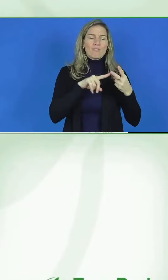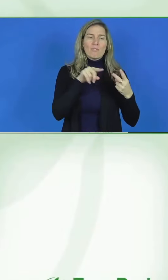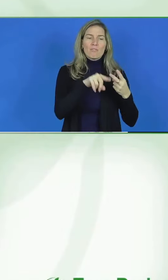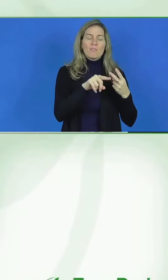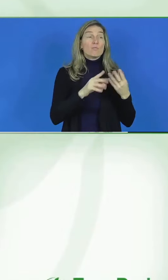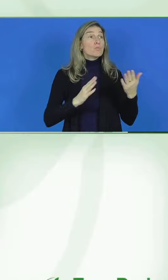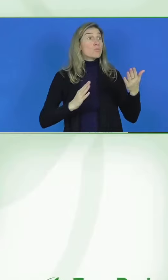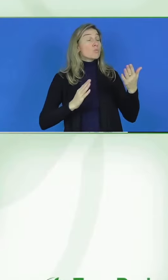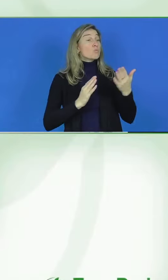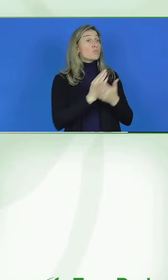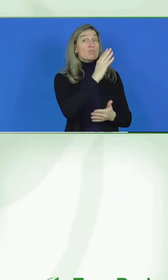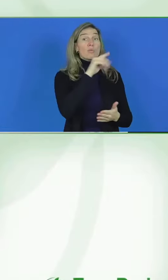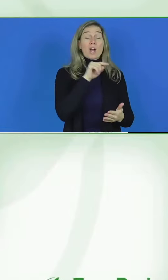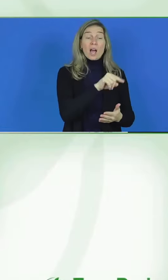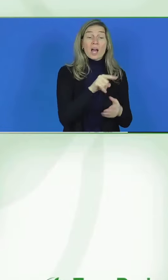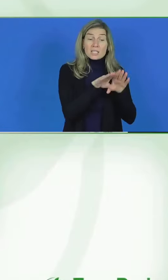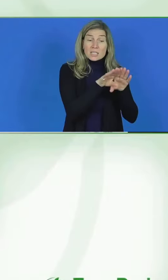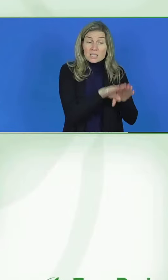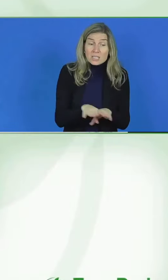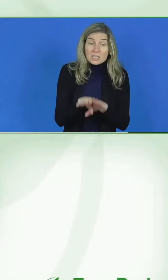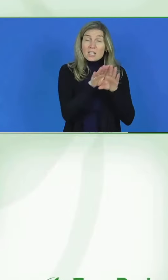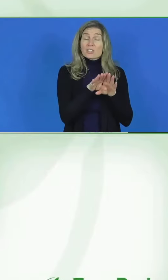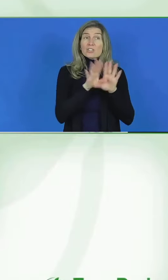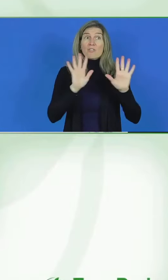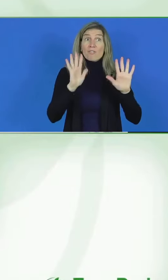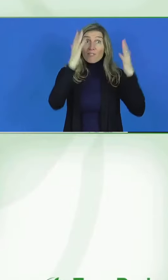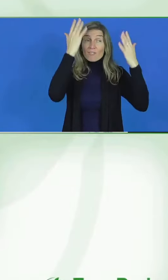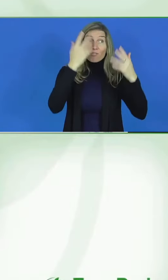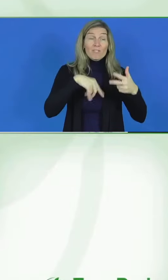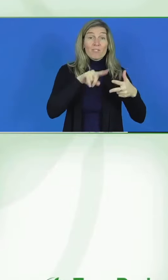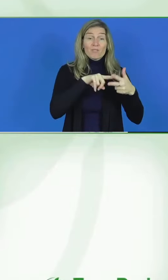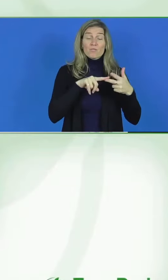The case is really a breakthrough because the committee recognise the